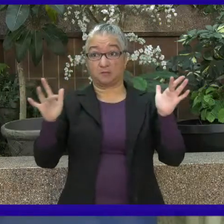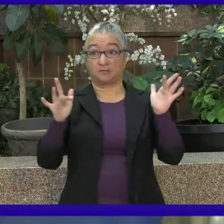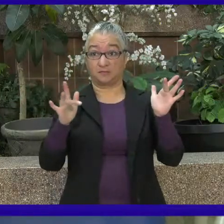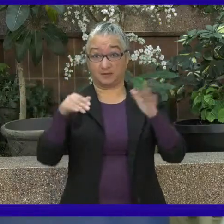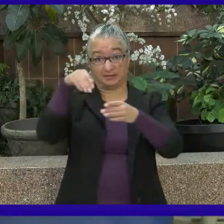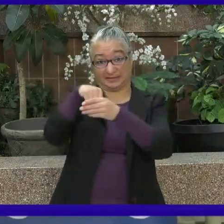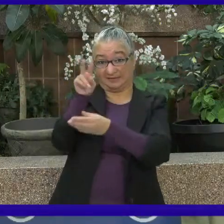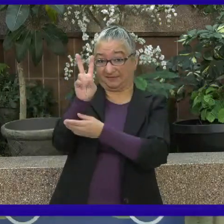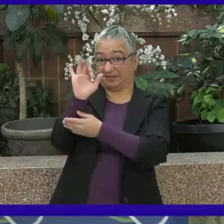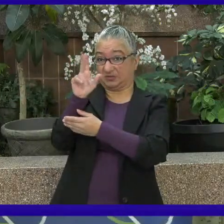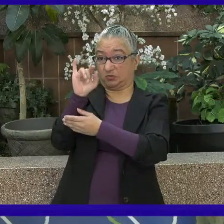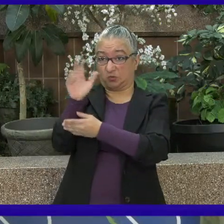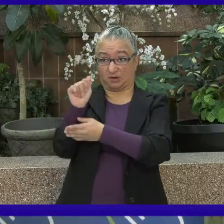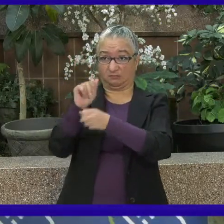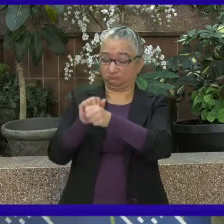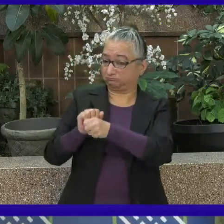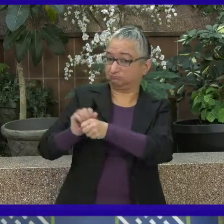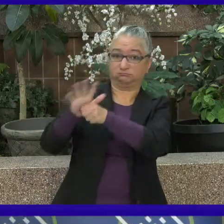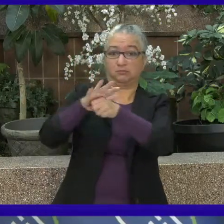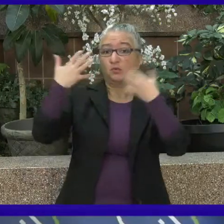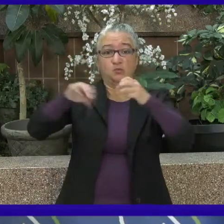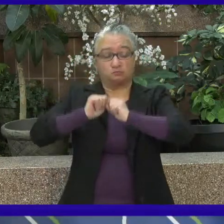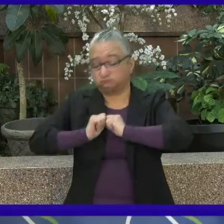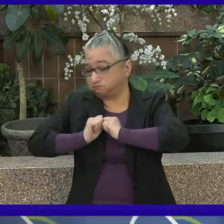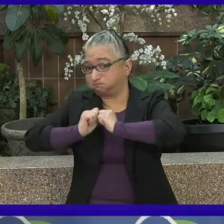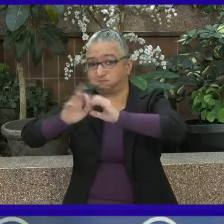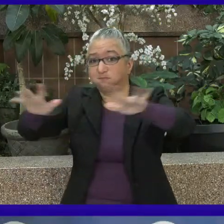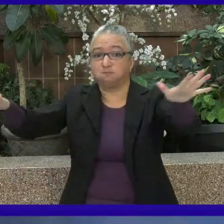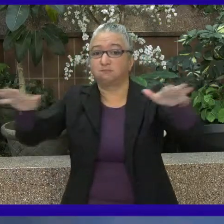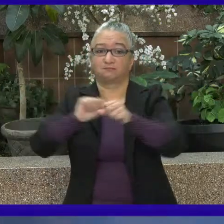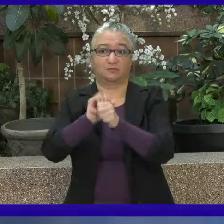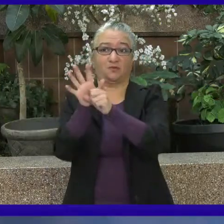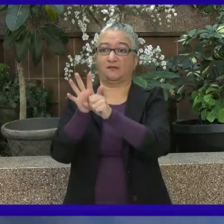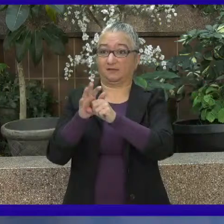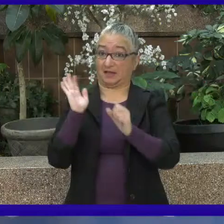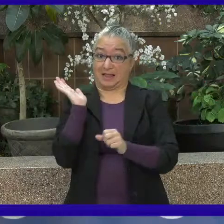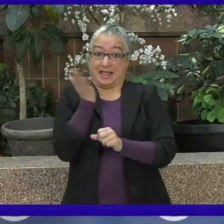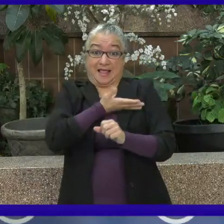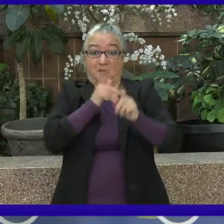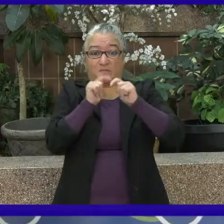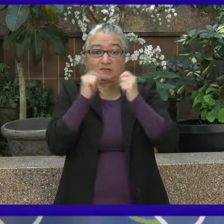other family doctors and i were asked to transfer the care of our patients to hospitalists in order